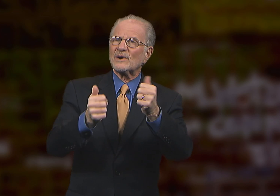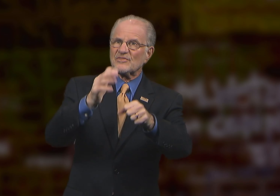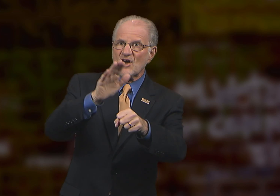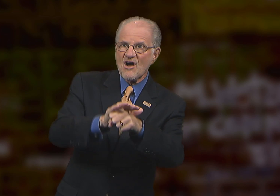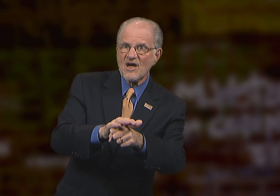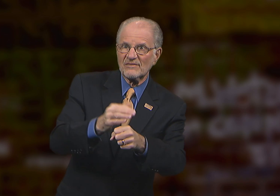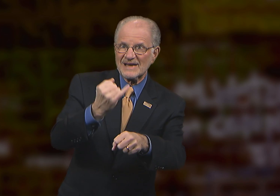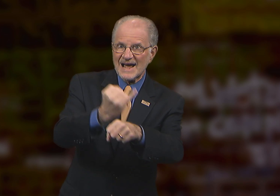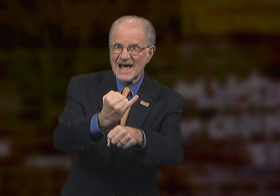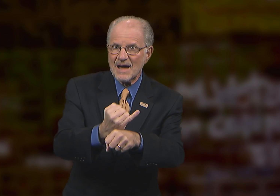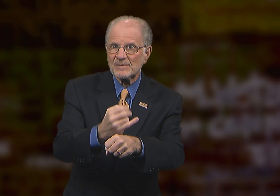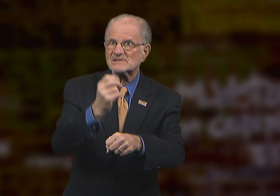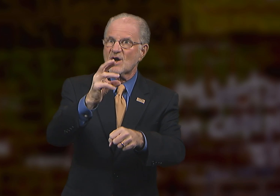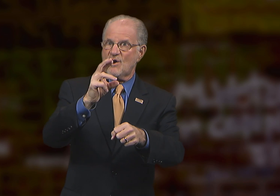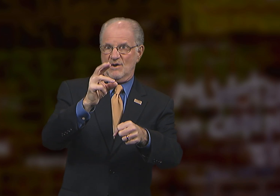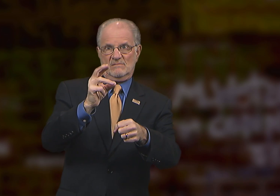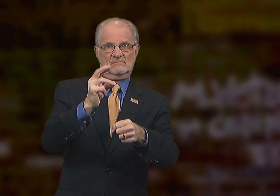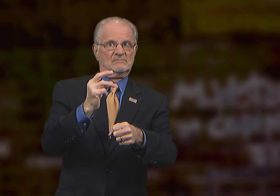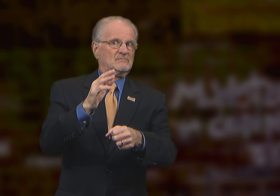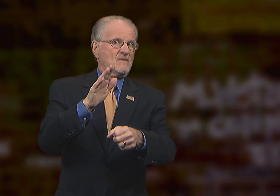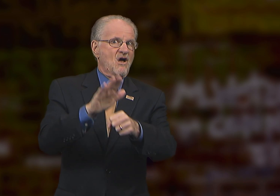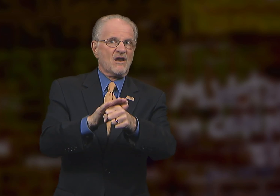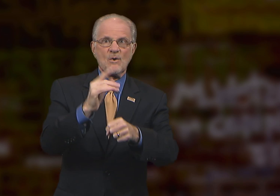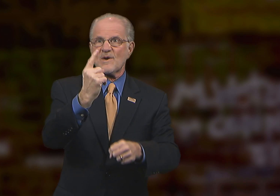Whether on campus, or on one of my trips,